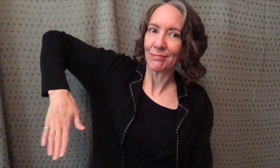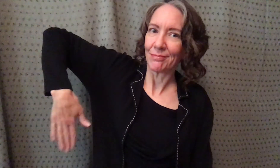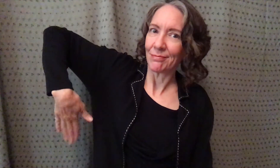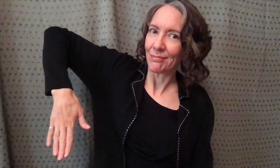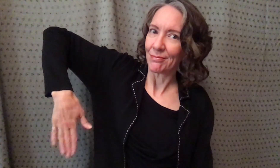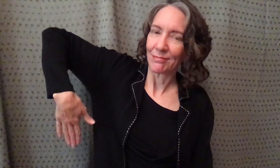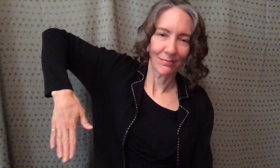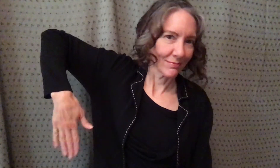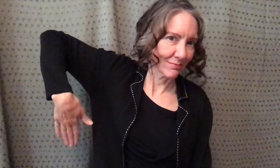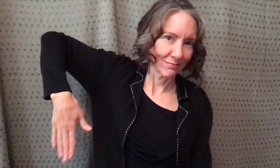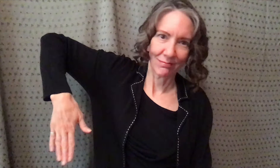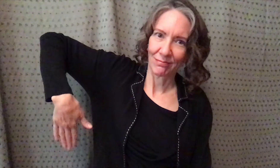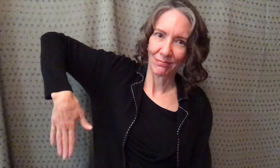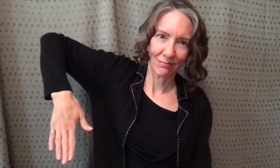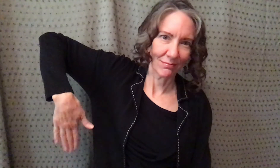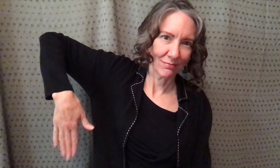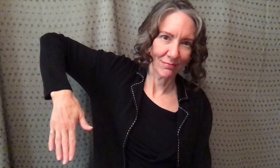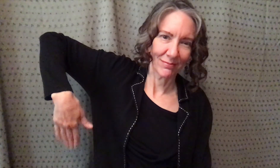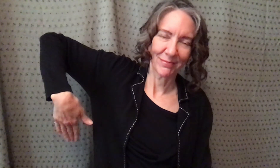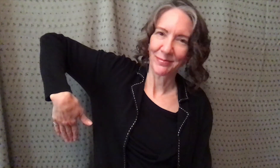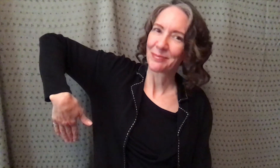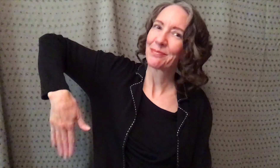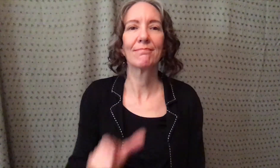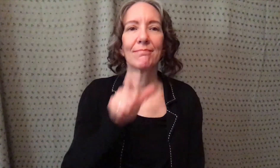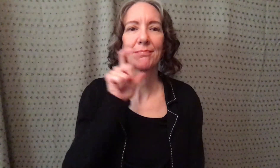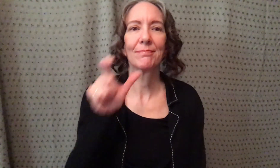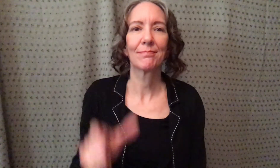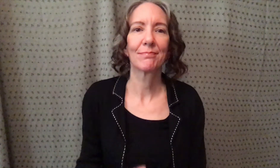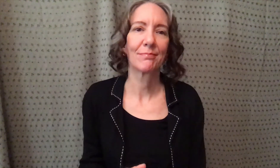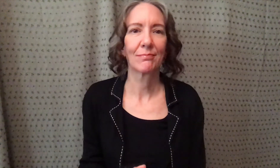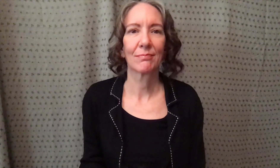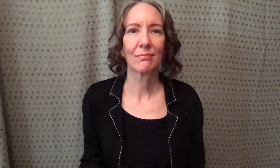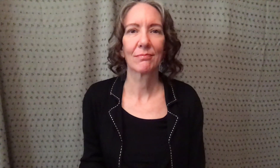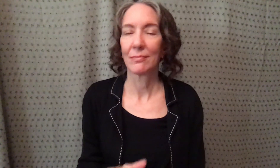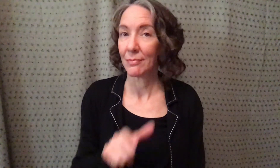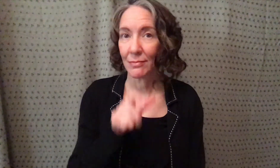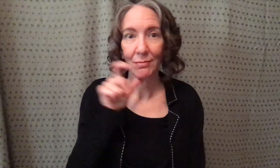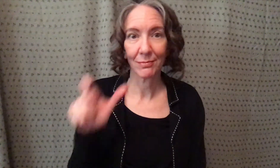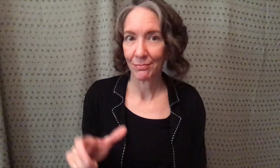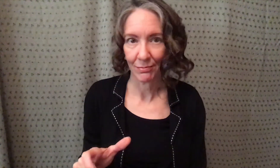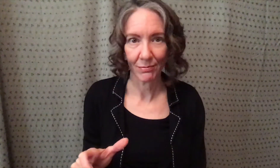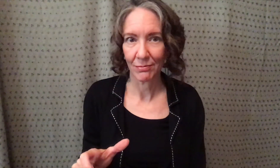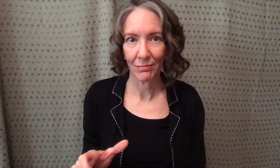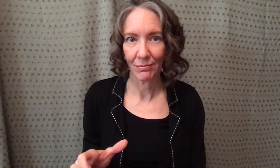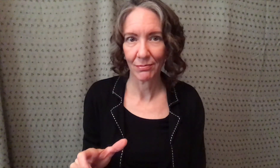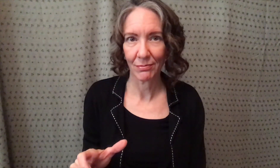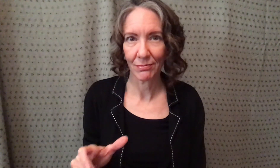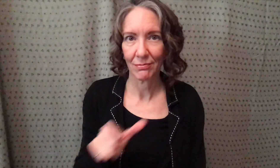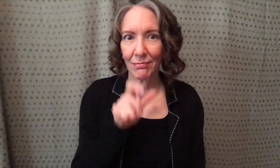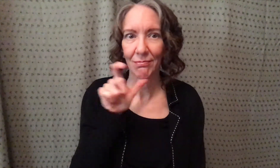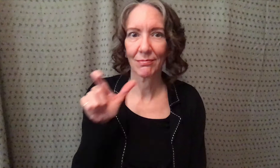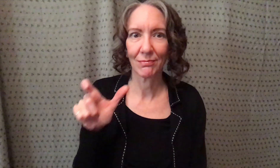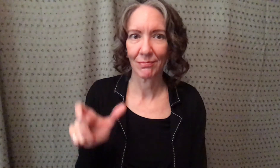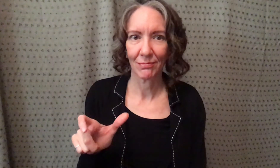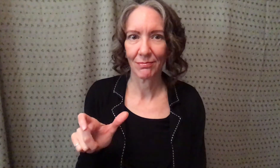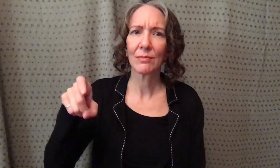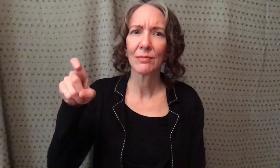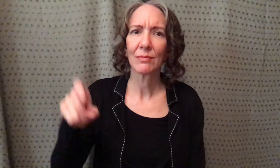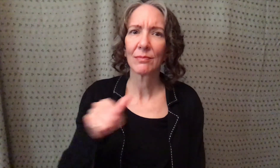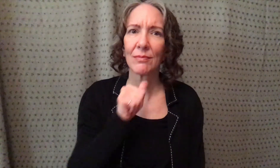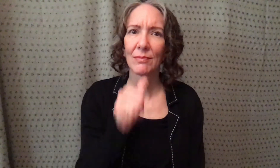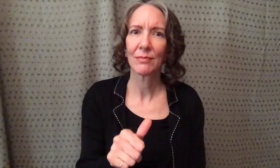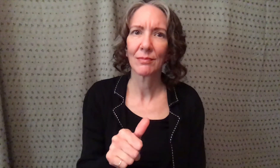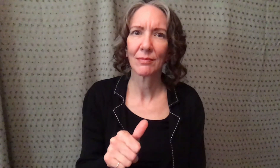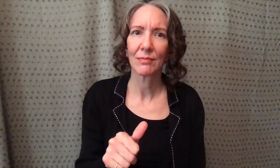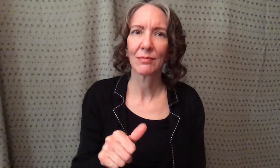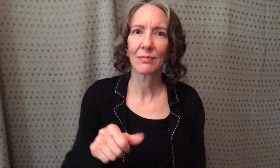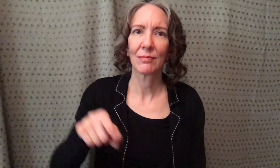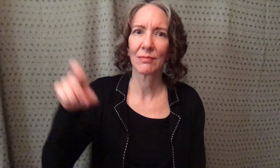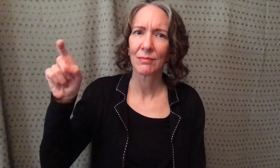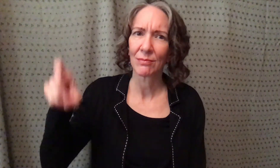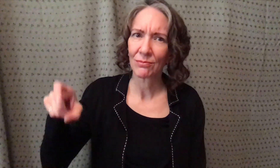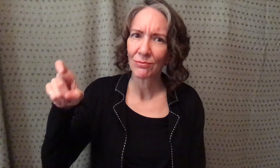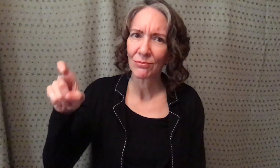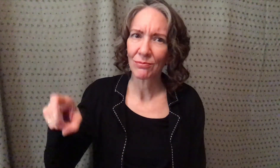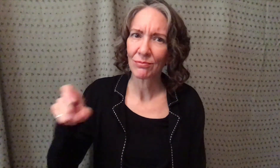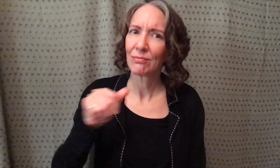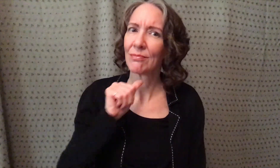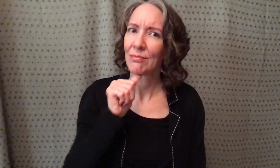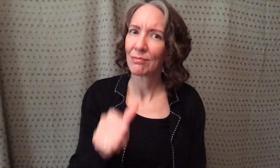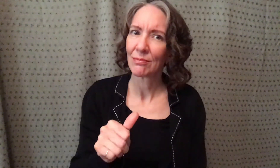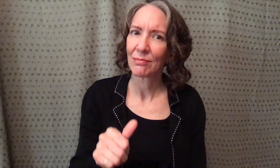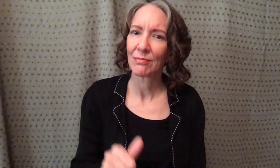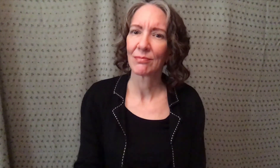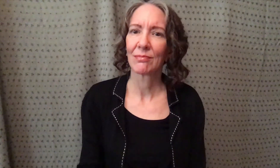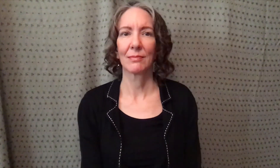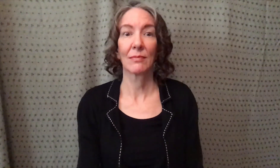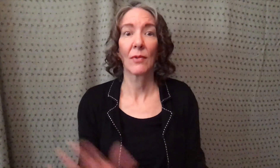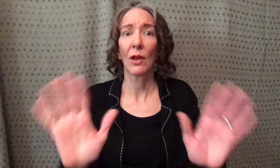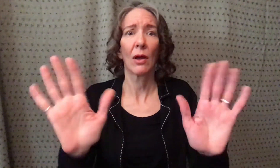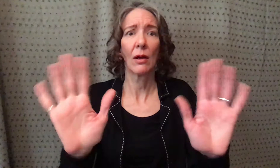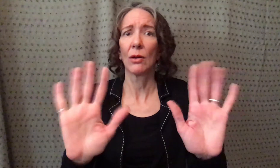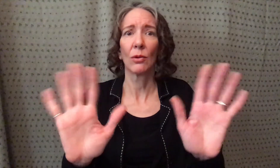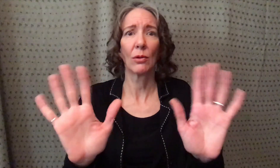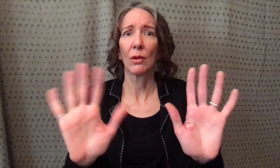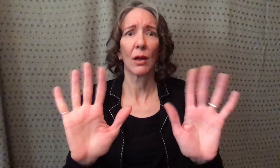not yet, not yet, don't need, not need it, not need, should not, should not, don't do that,